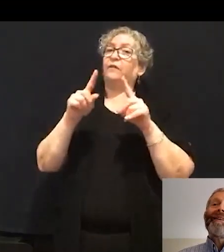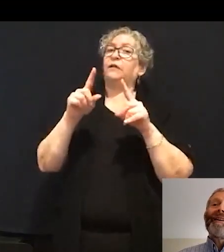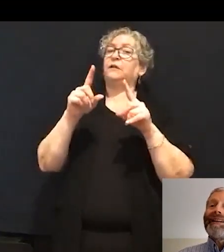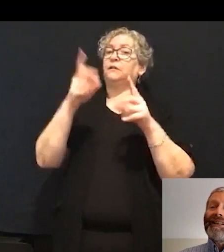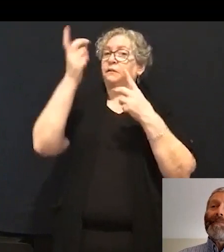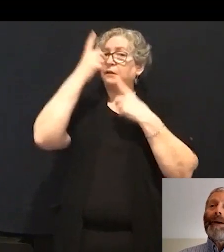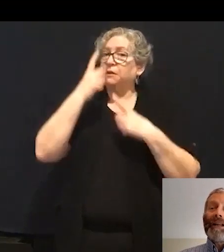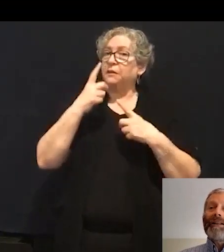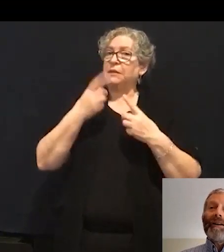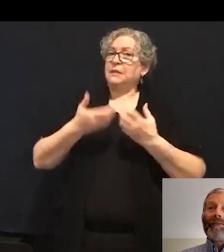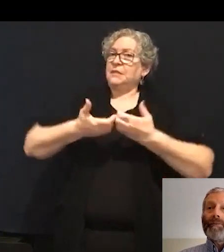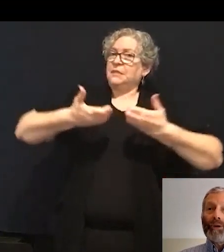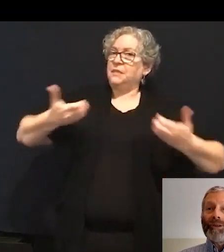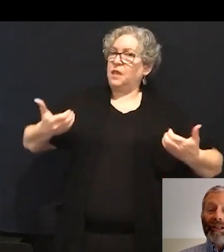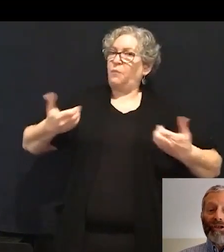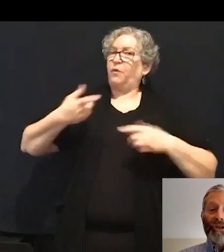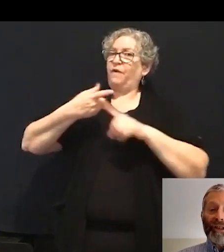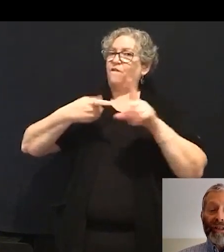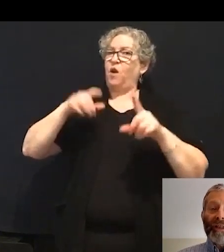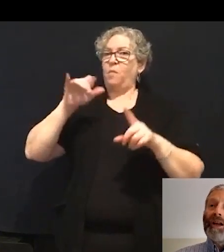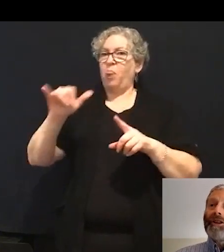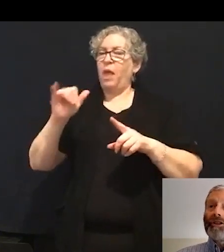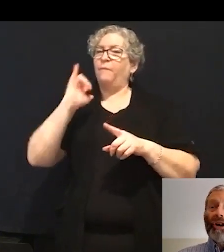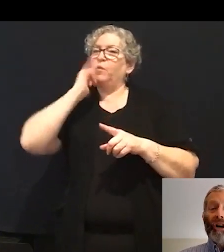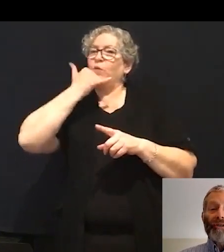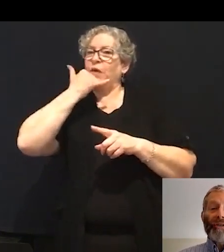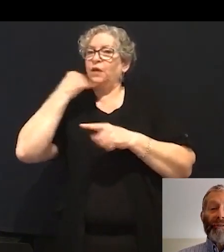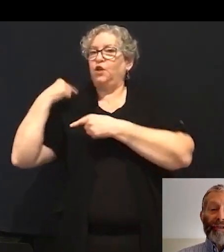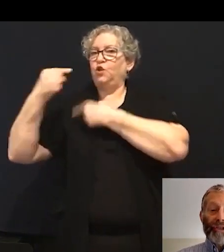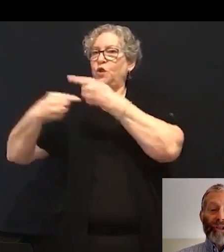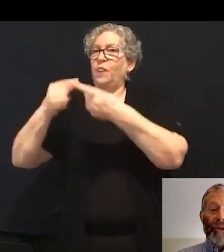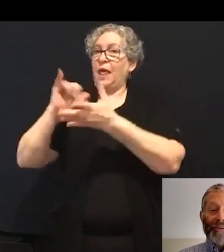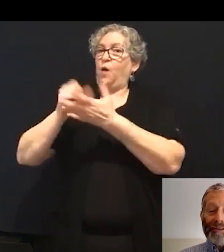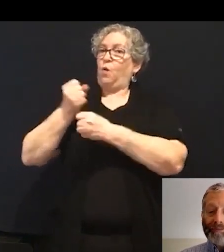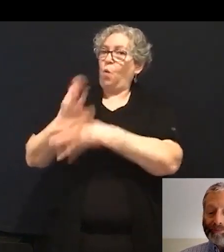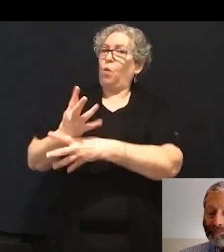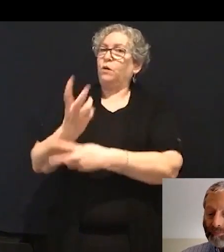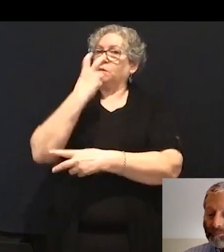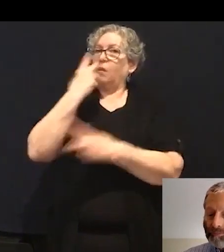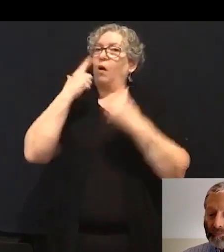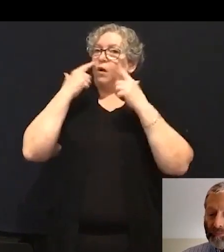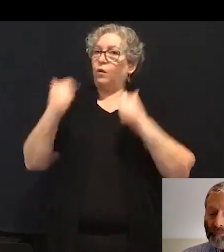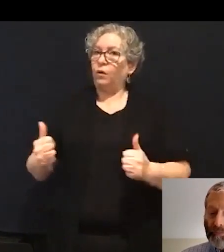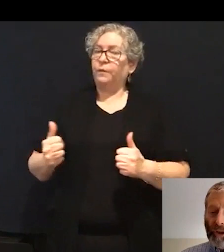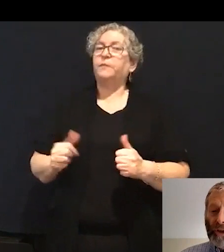independent of the mutated gene that caused the vision loss.